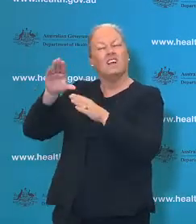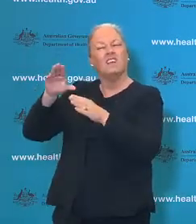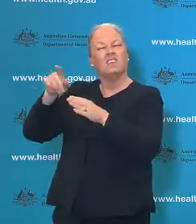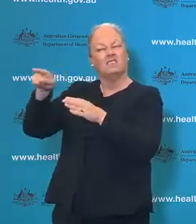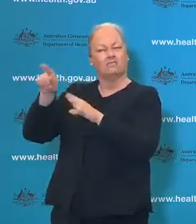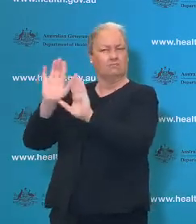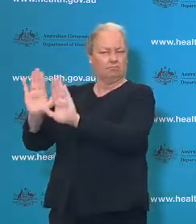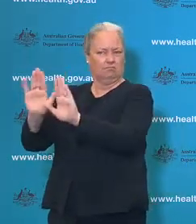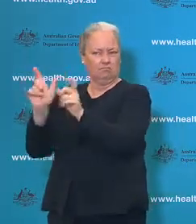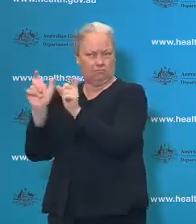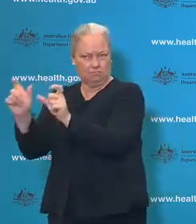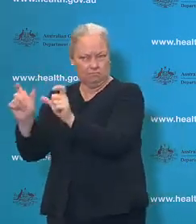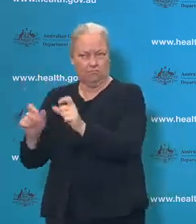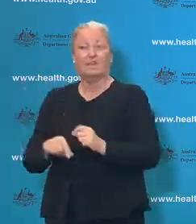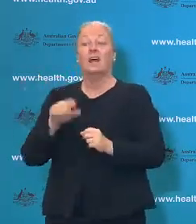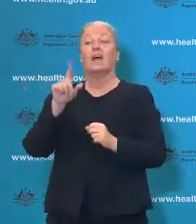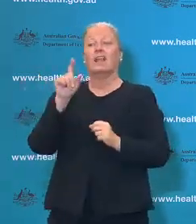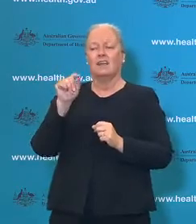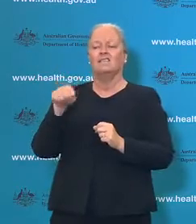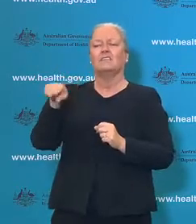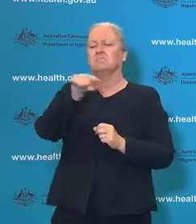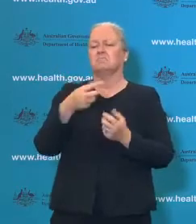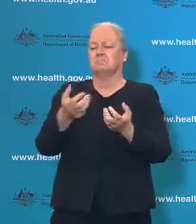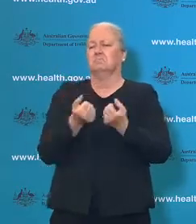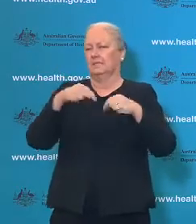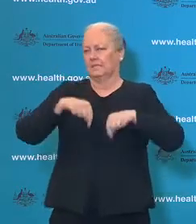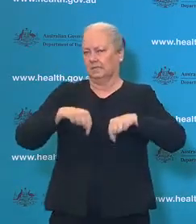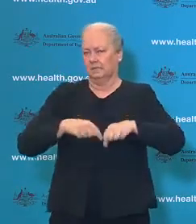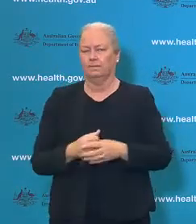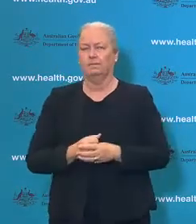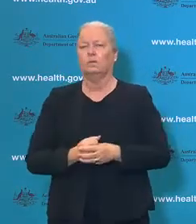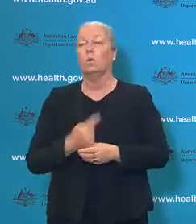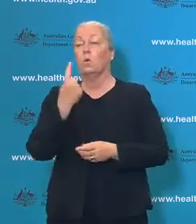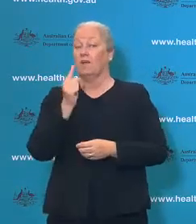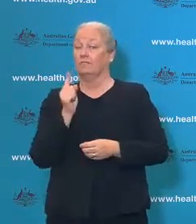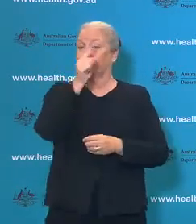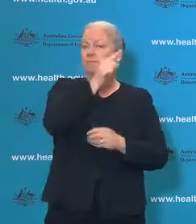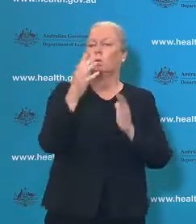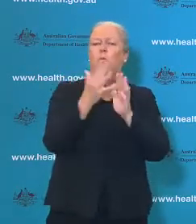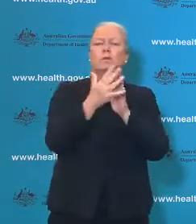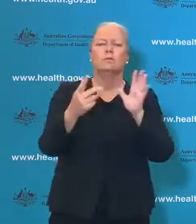acquired cases and there has been 1 case in Western Australia, again a person